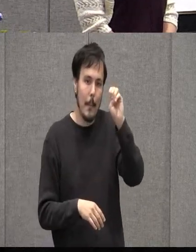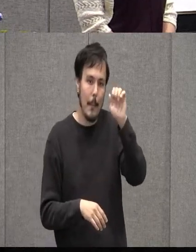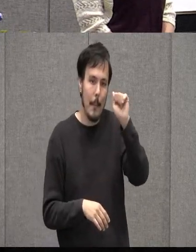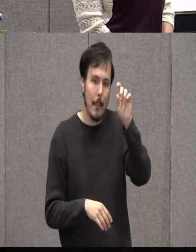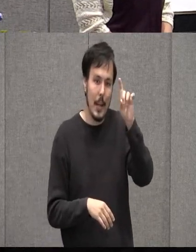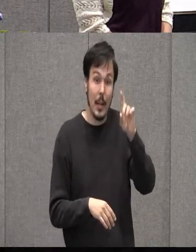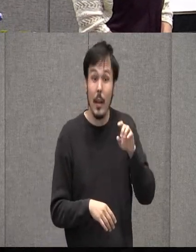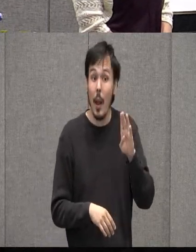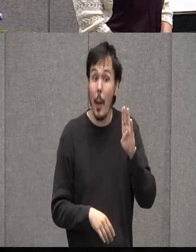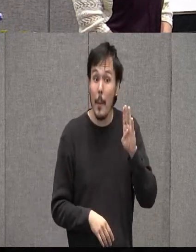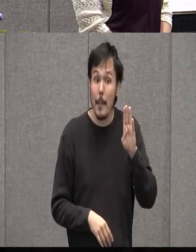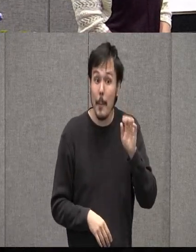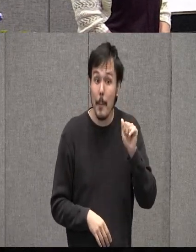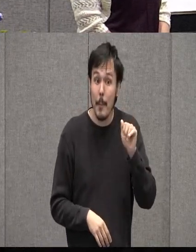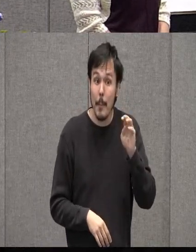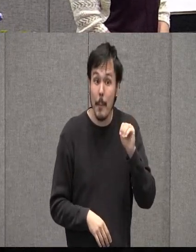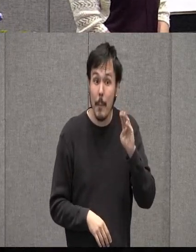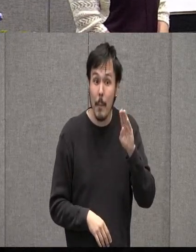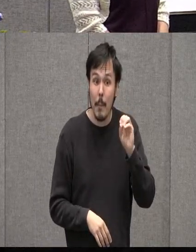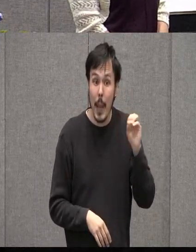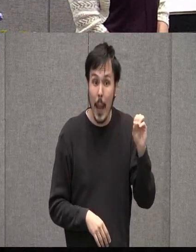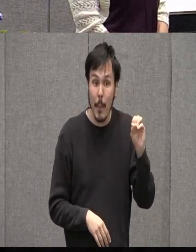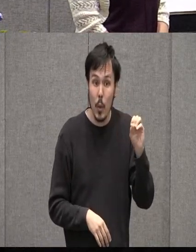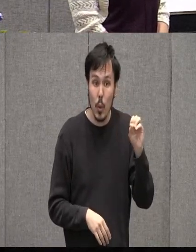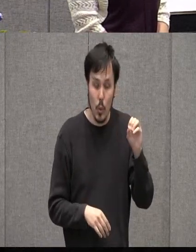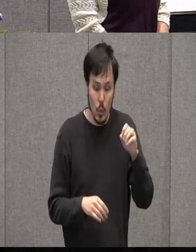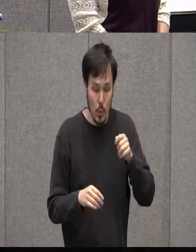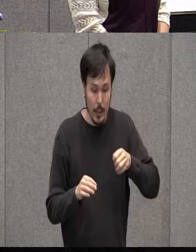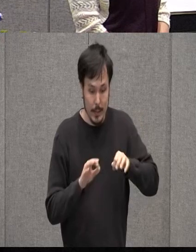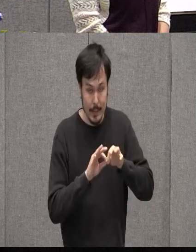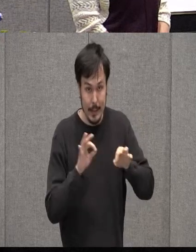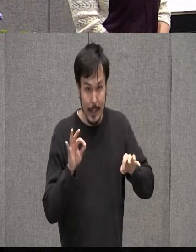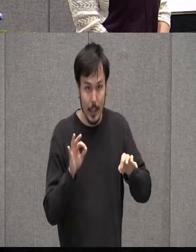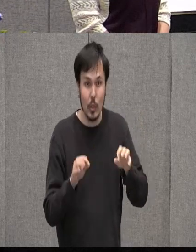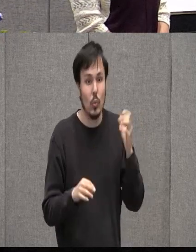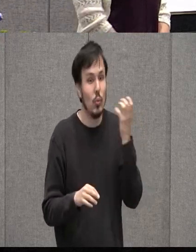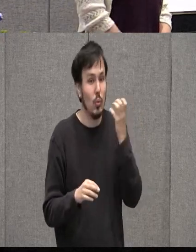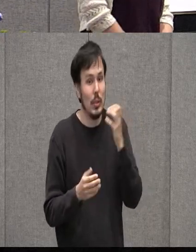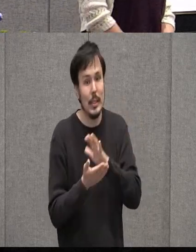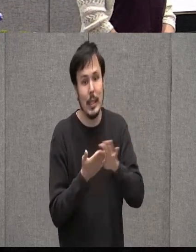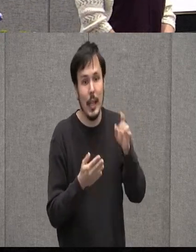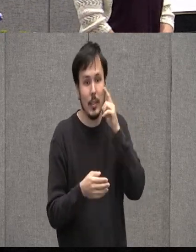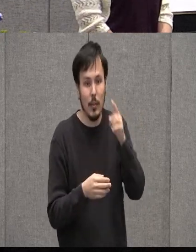These make the best holes for beads. Oh, that'd make a nice little gift.